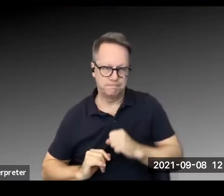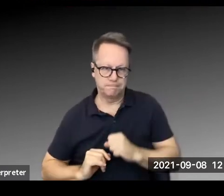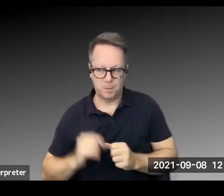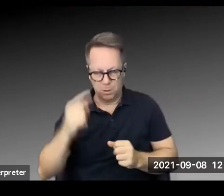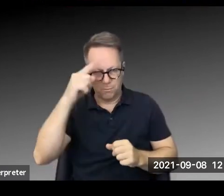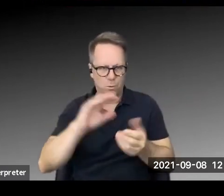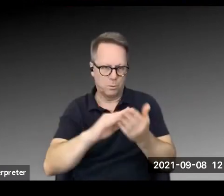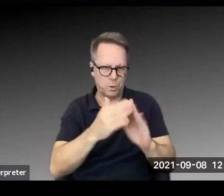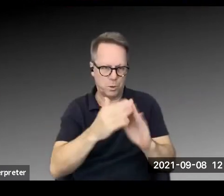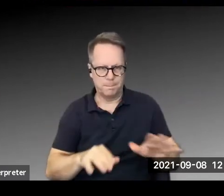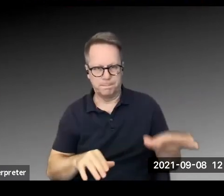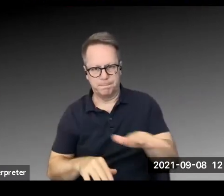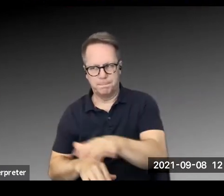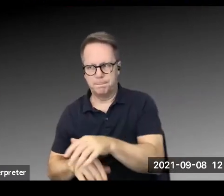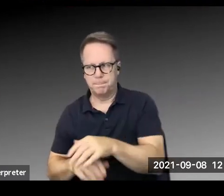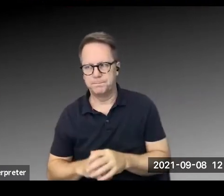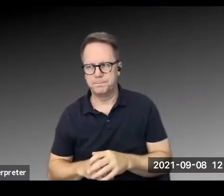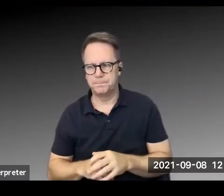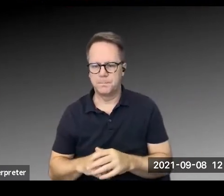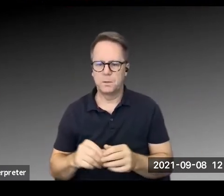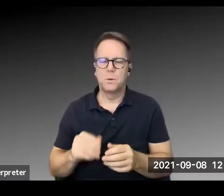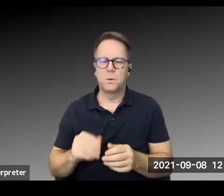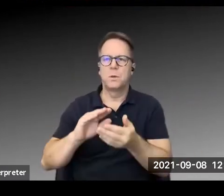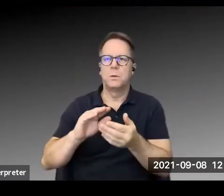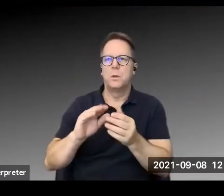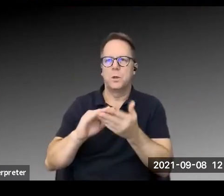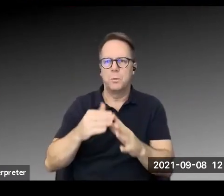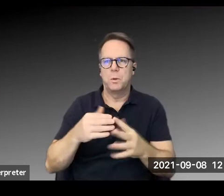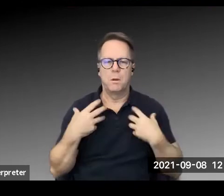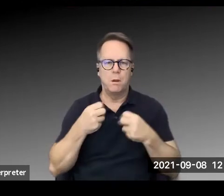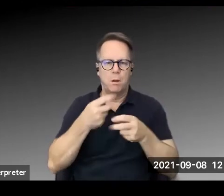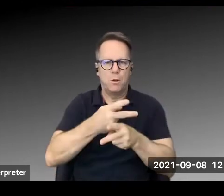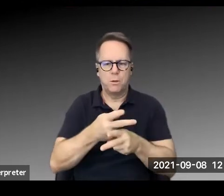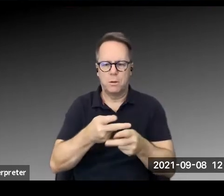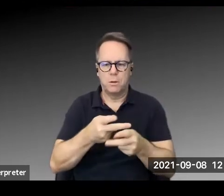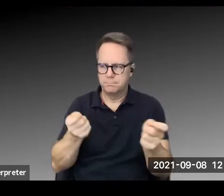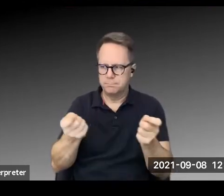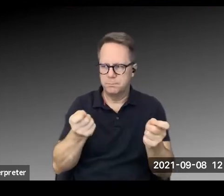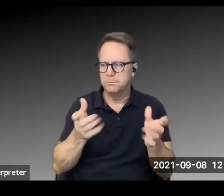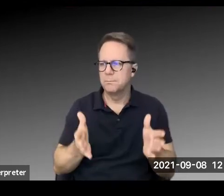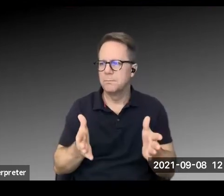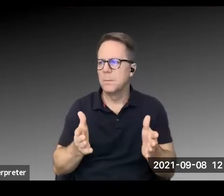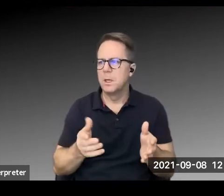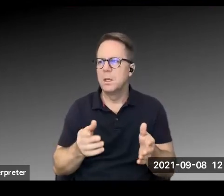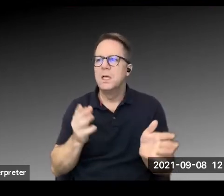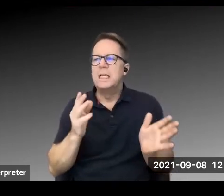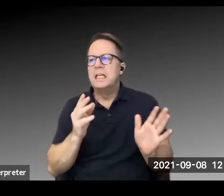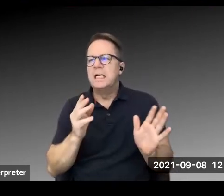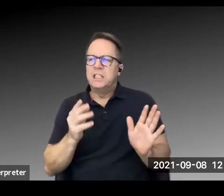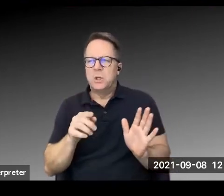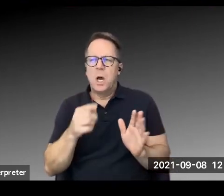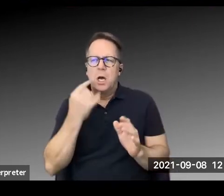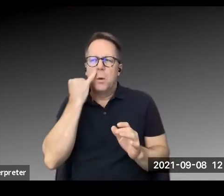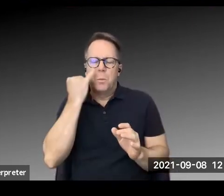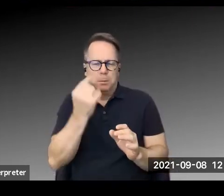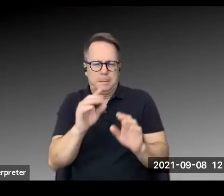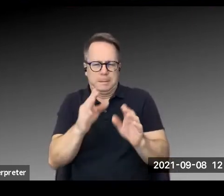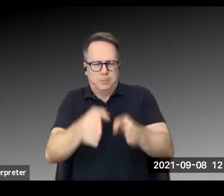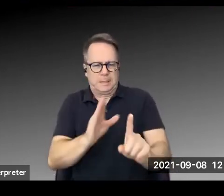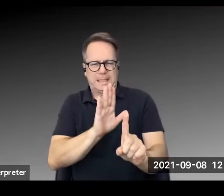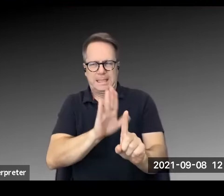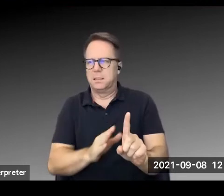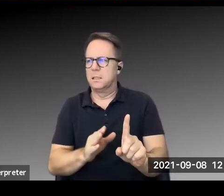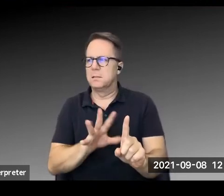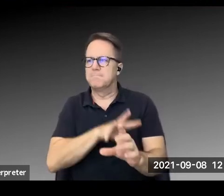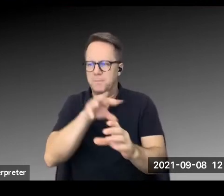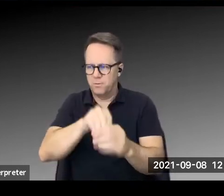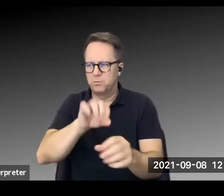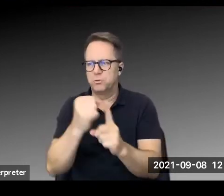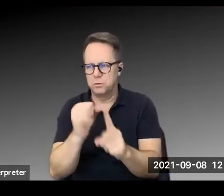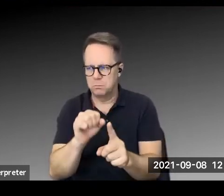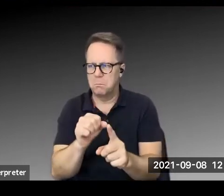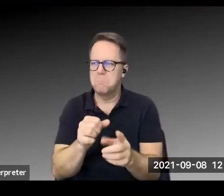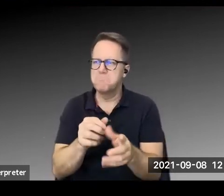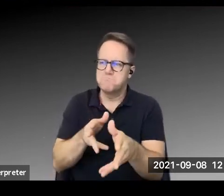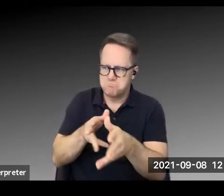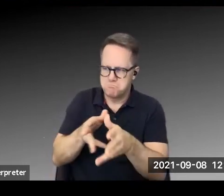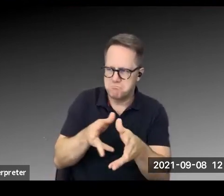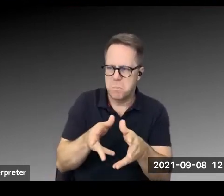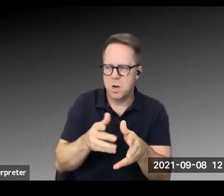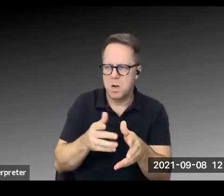So is one of the community health care administrators we talked with the, quote, when you have someone who's been in these situations, the same as the folks you're talking to a feel the desperation loss.